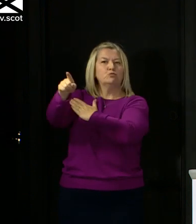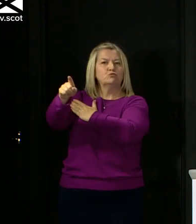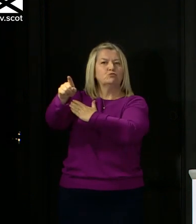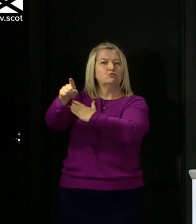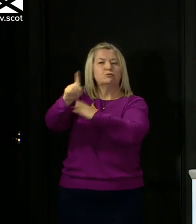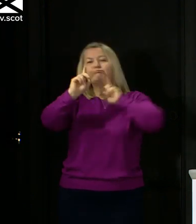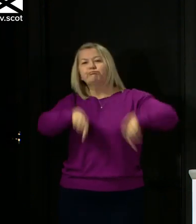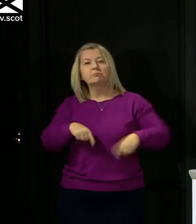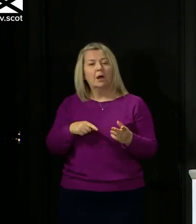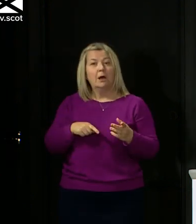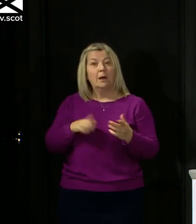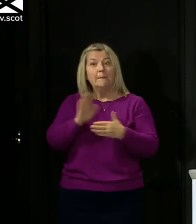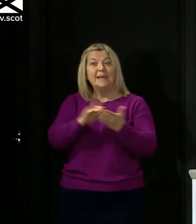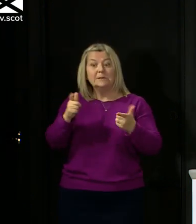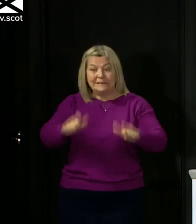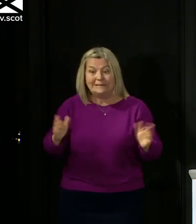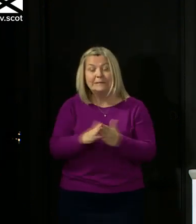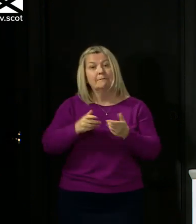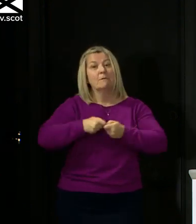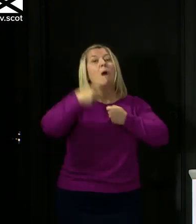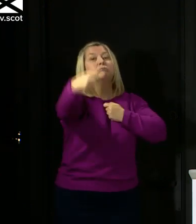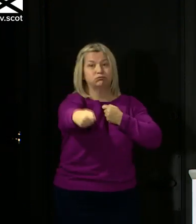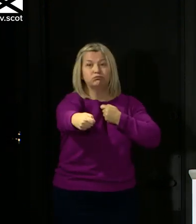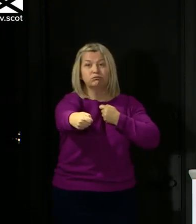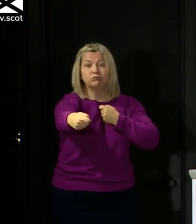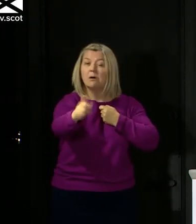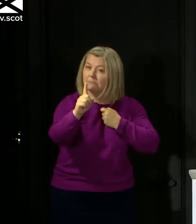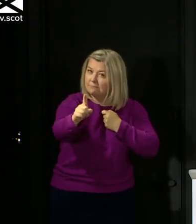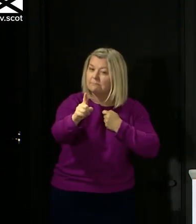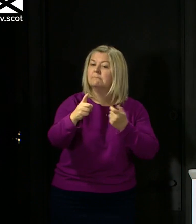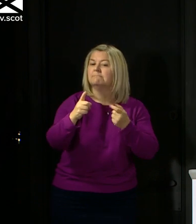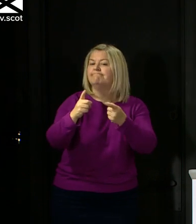lockdown for longer - and worse of all, we will lose many more people along the way.